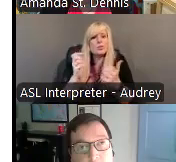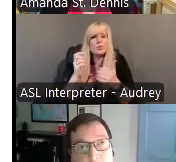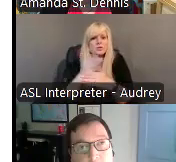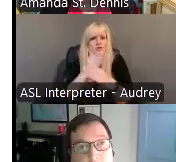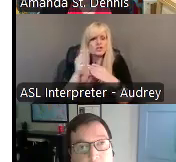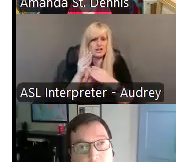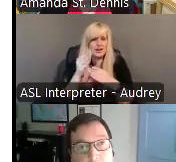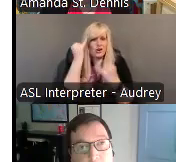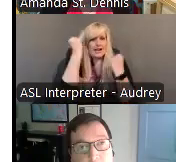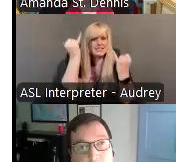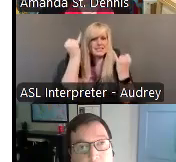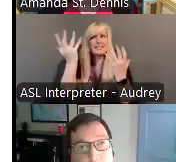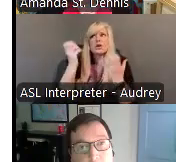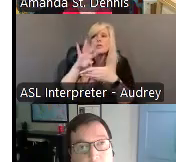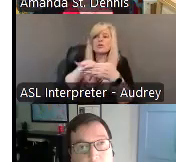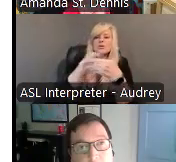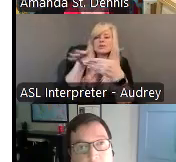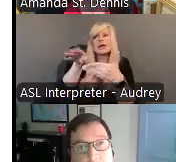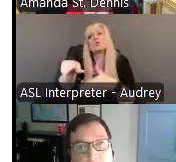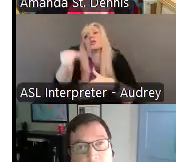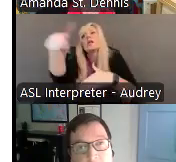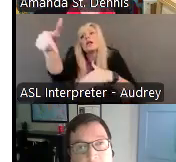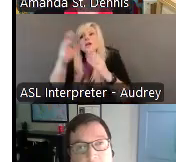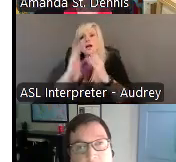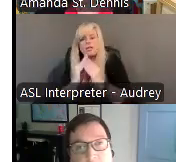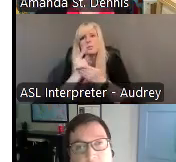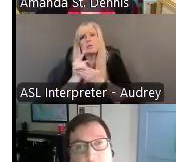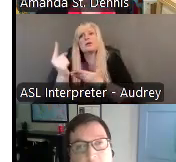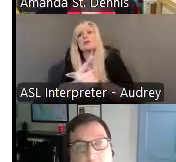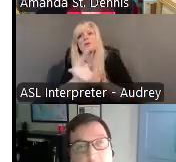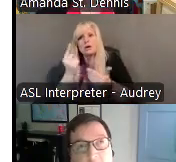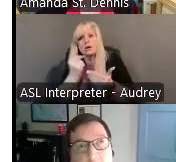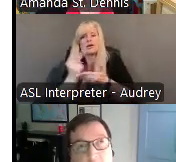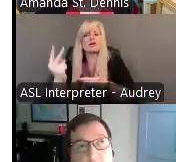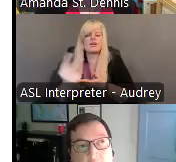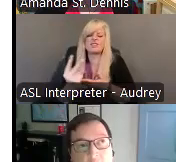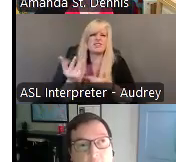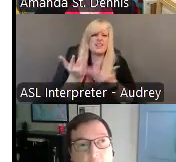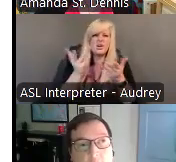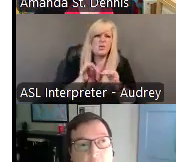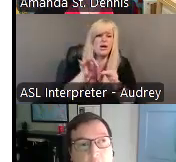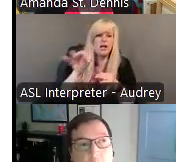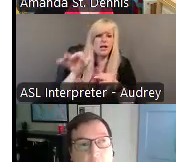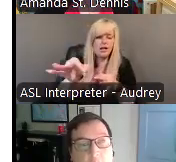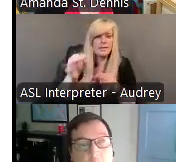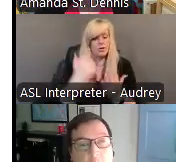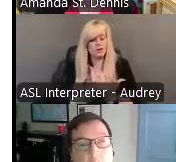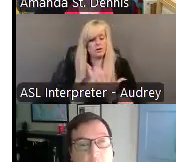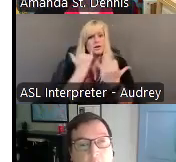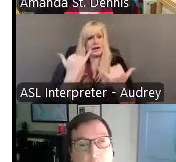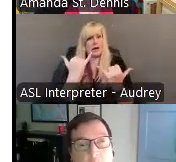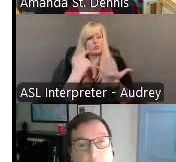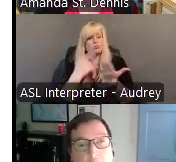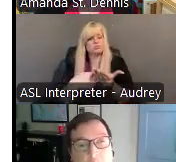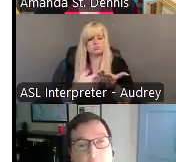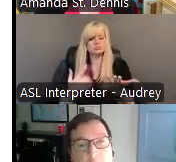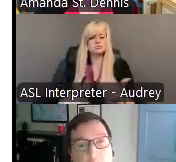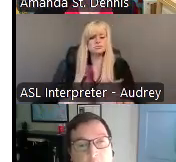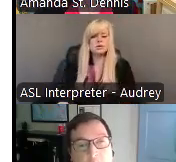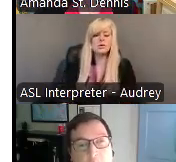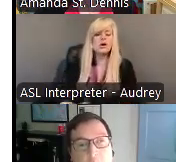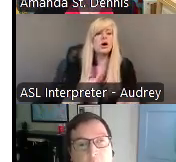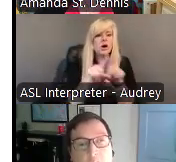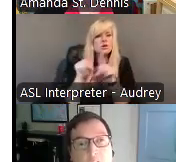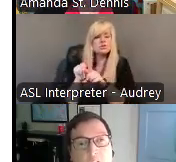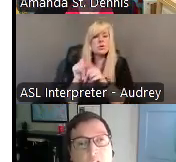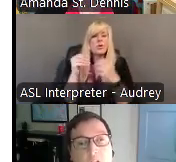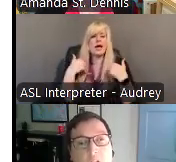that can take another one or two weeks later. Also giving the space to learn, experience and